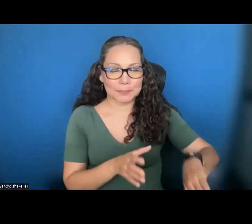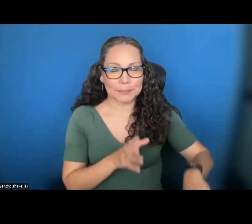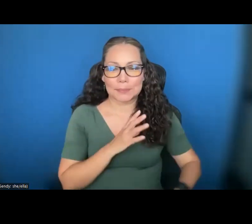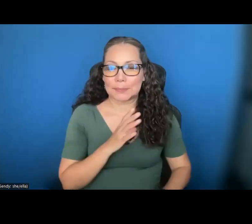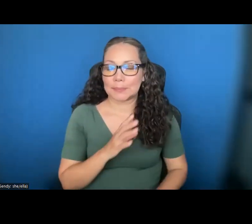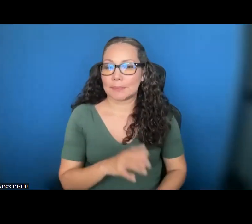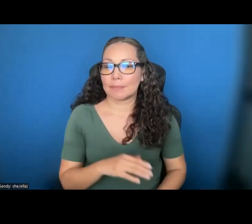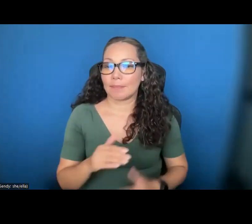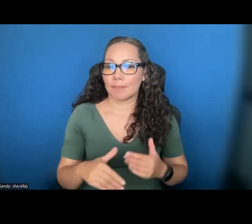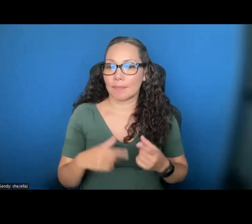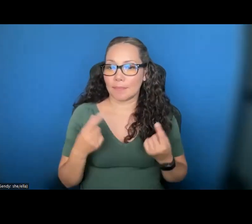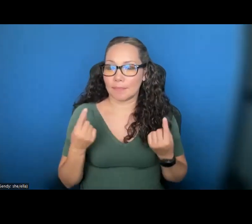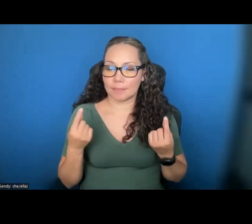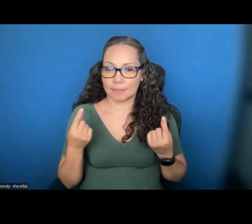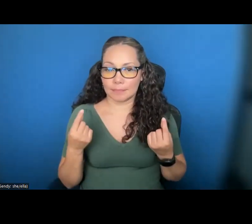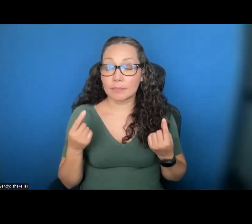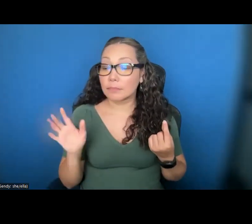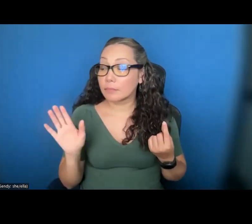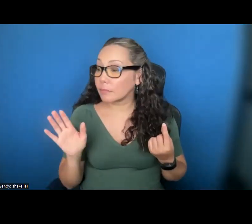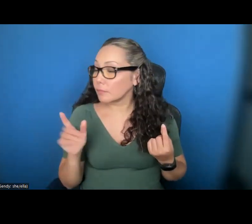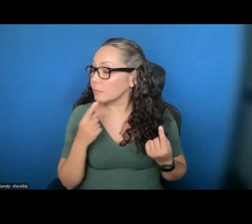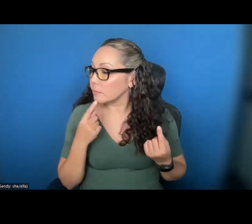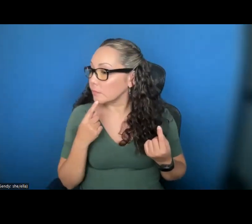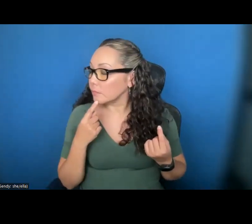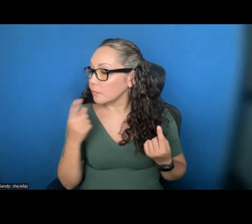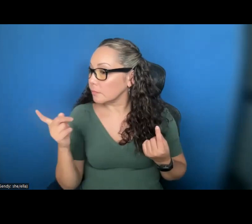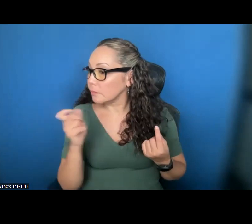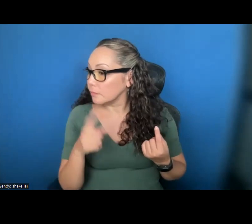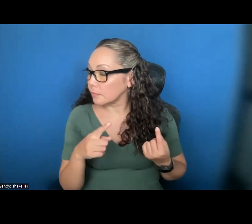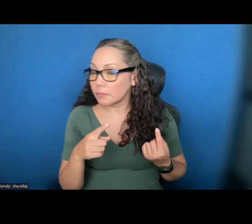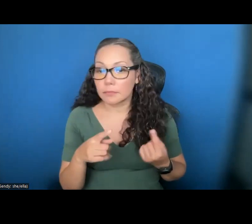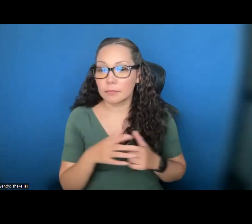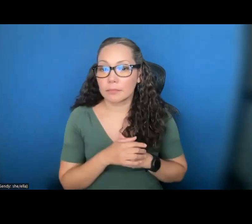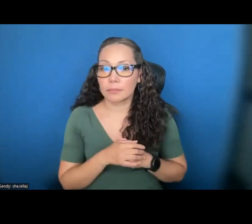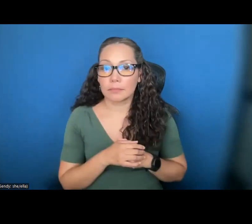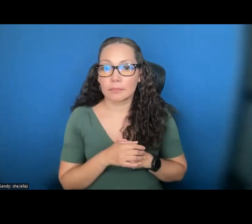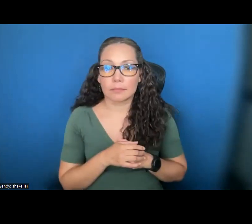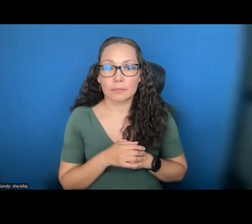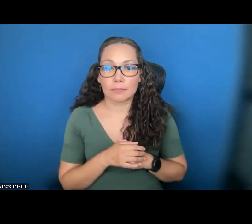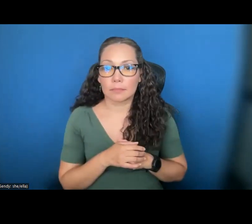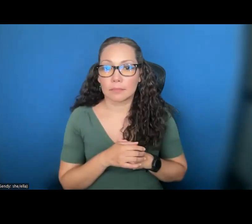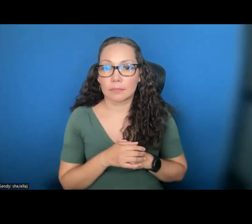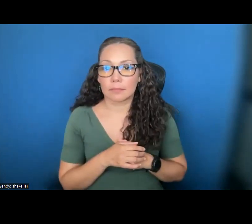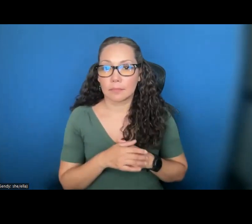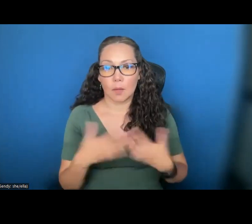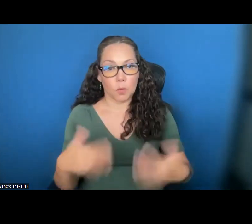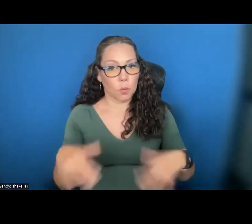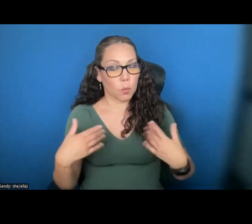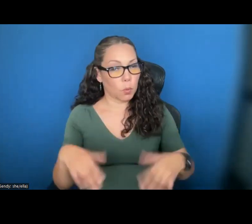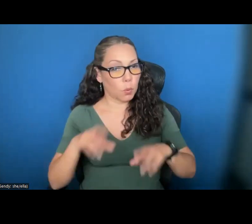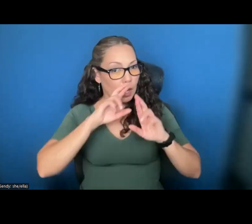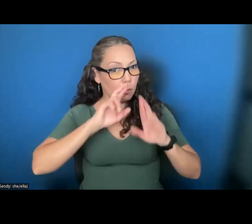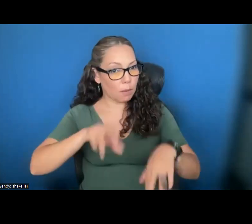next up and um oh sure yeah that was a information packed report I was taking notes as fast as I